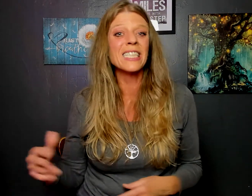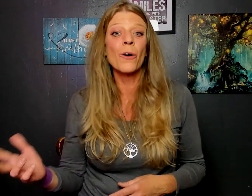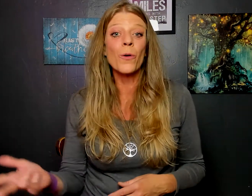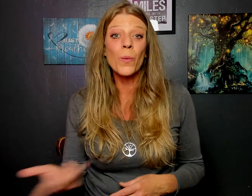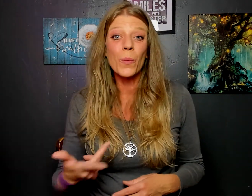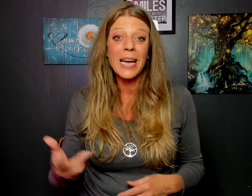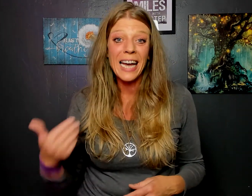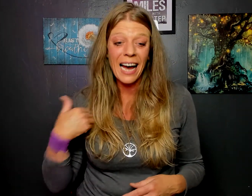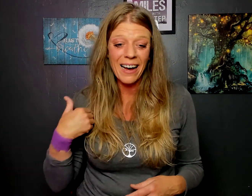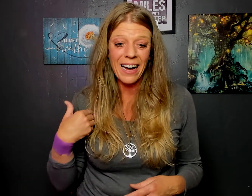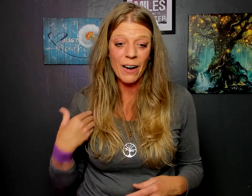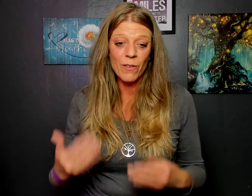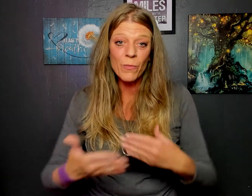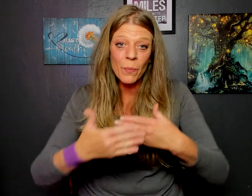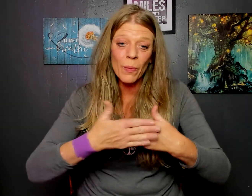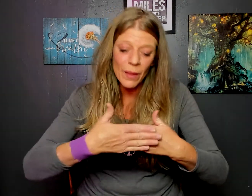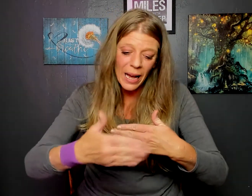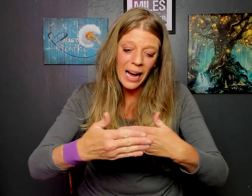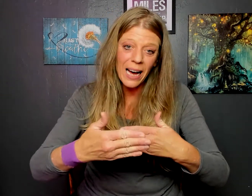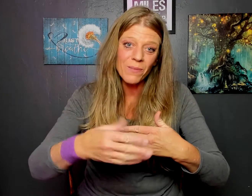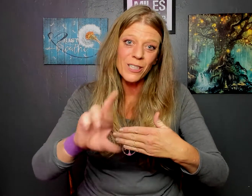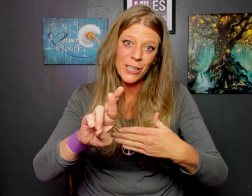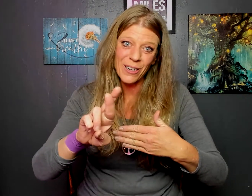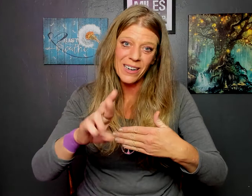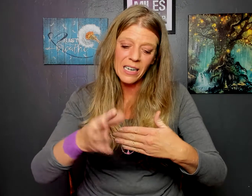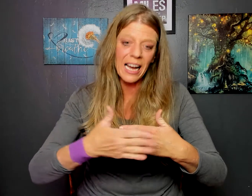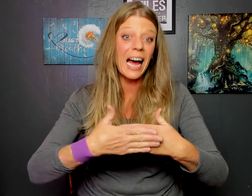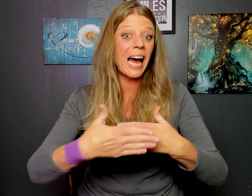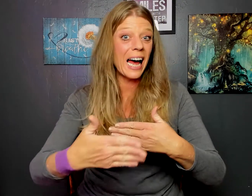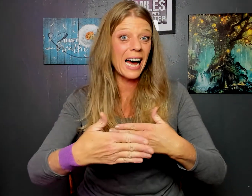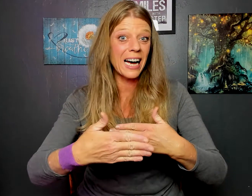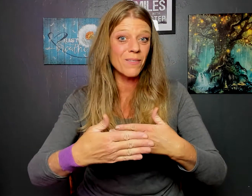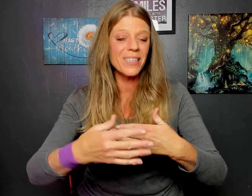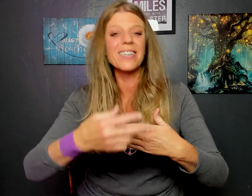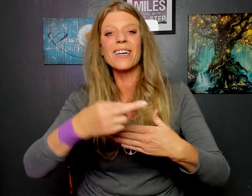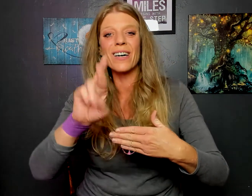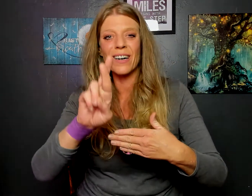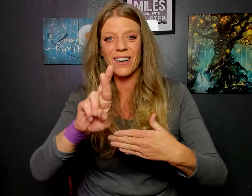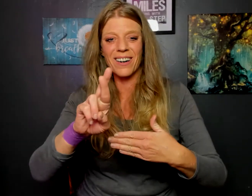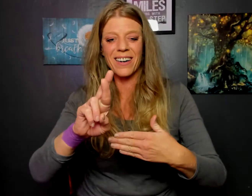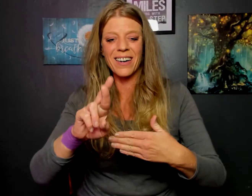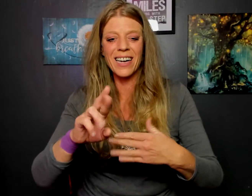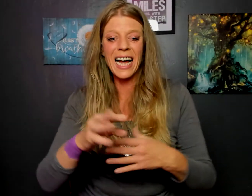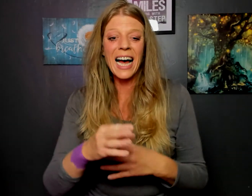We have AFTER. AFT ER